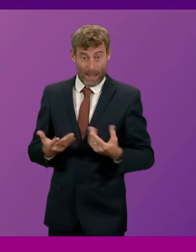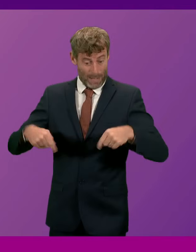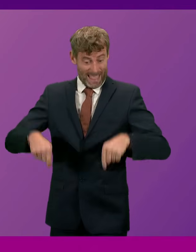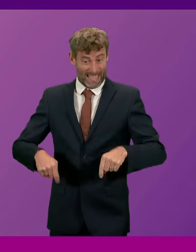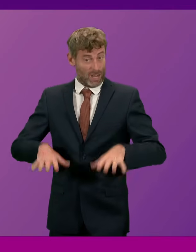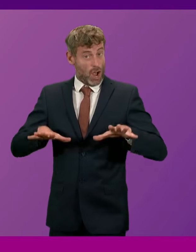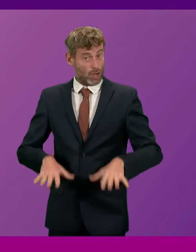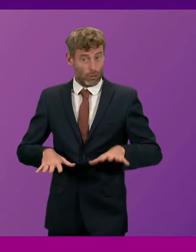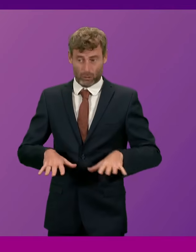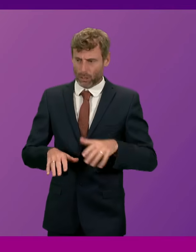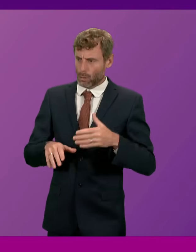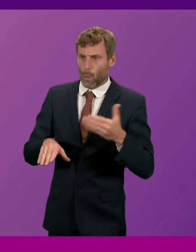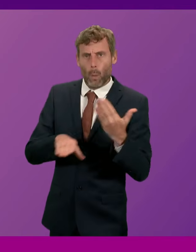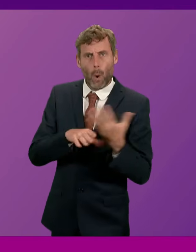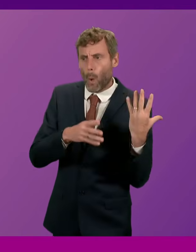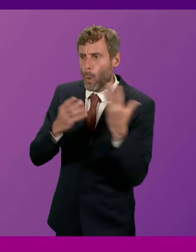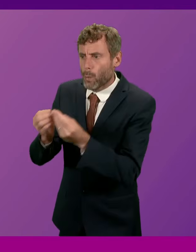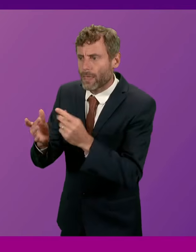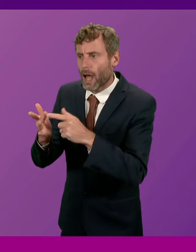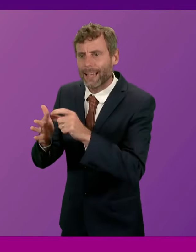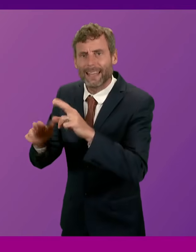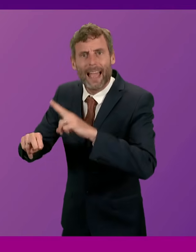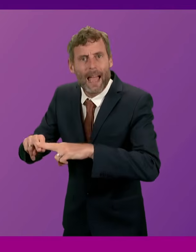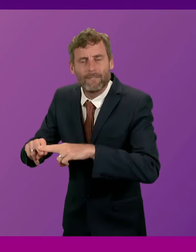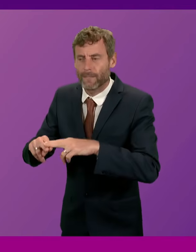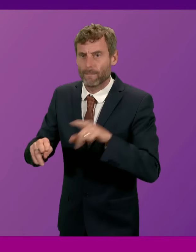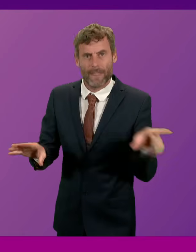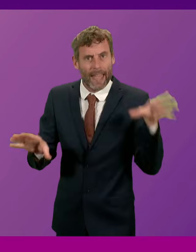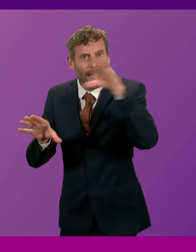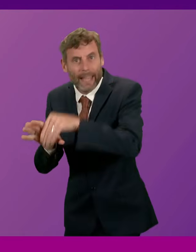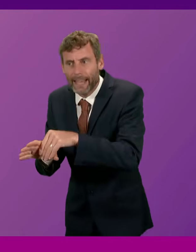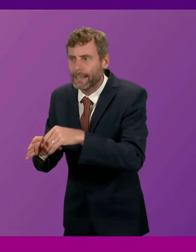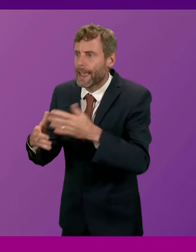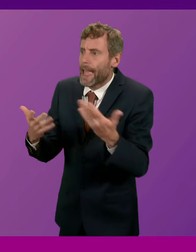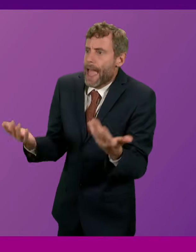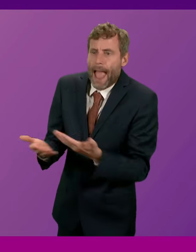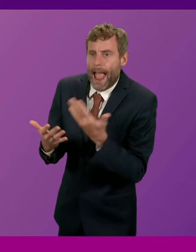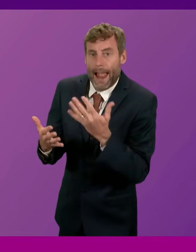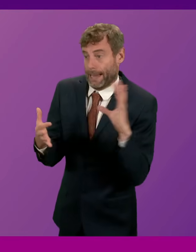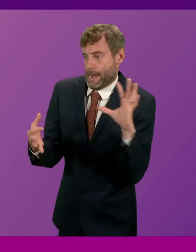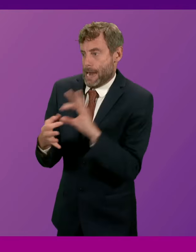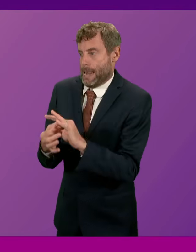of the Israeli Defense Forces and whether there would be any consideration of that behaviour,